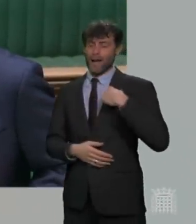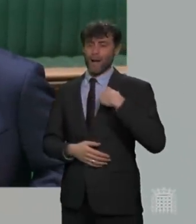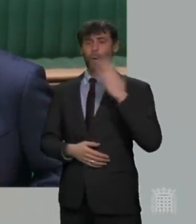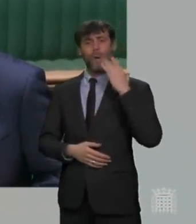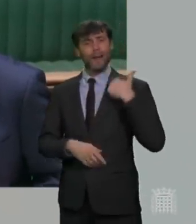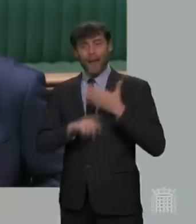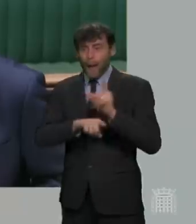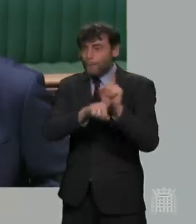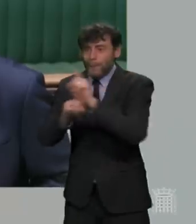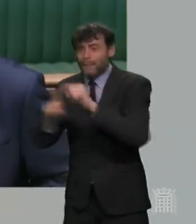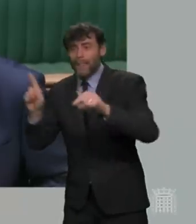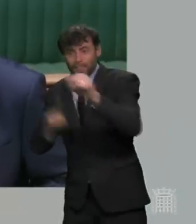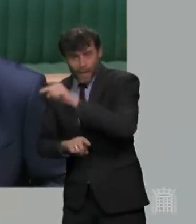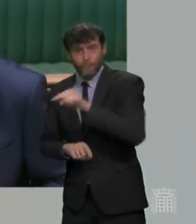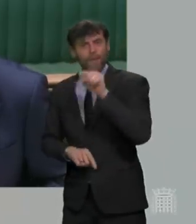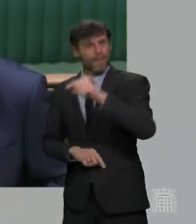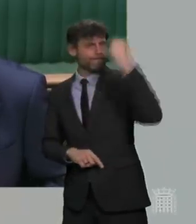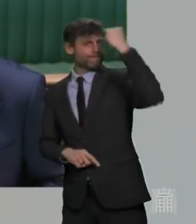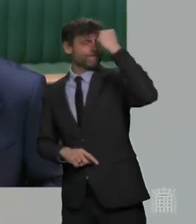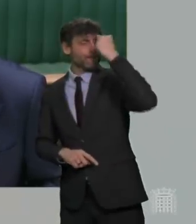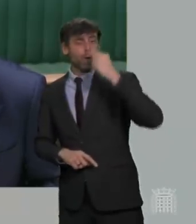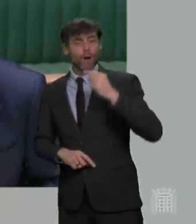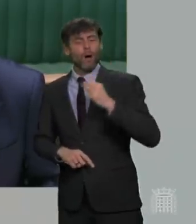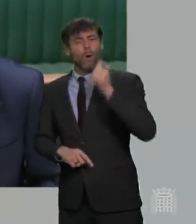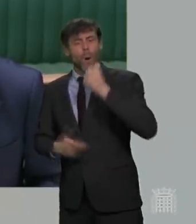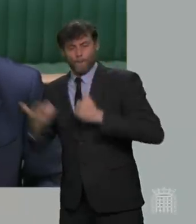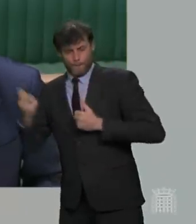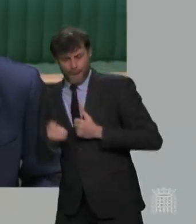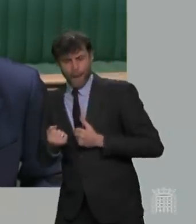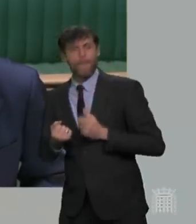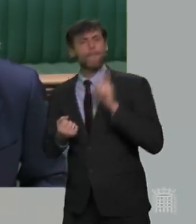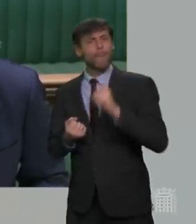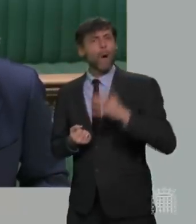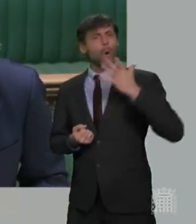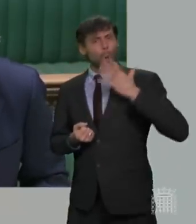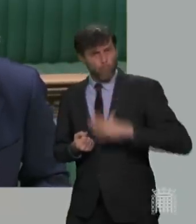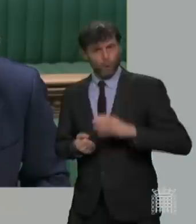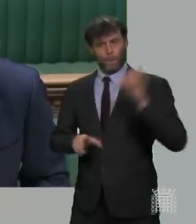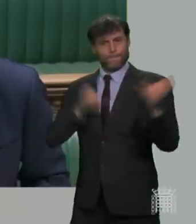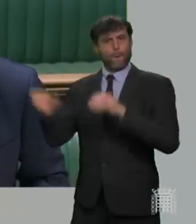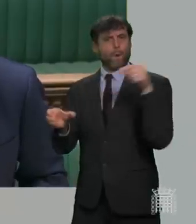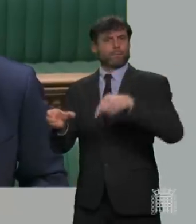in addition to pay one of their top concerns is to have more colleagues on the wards to help them